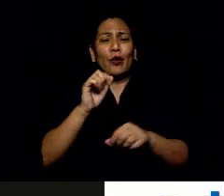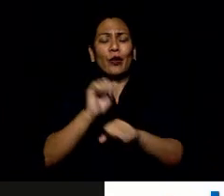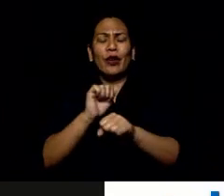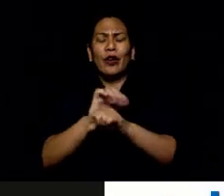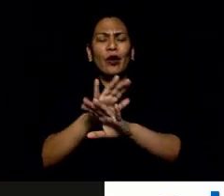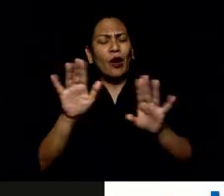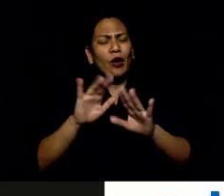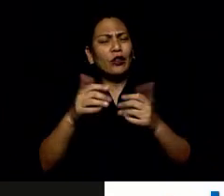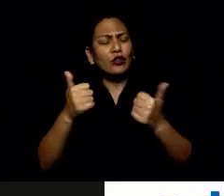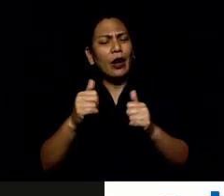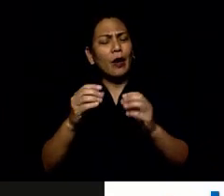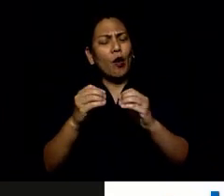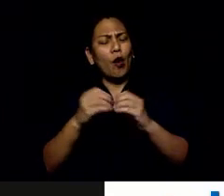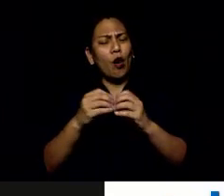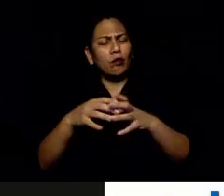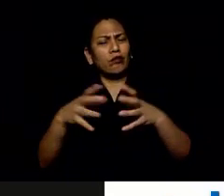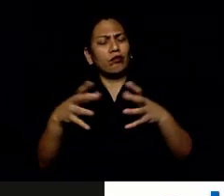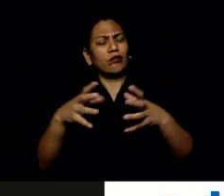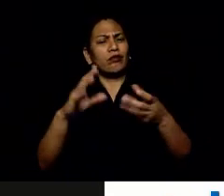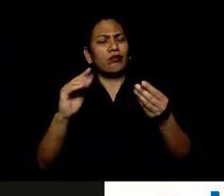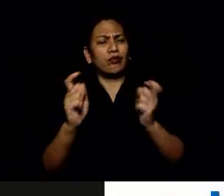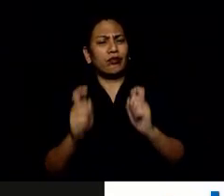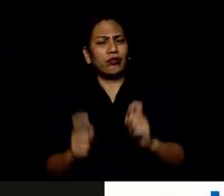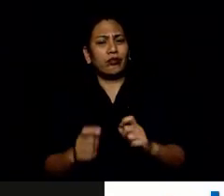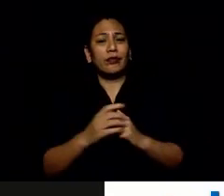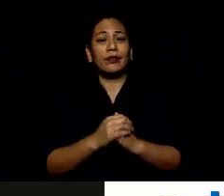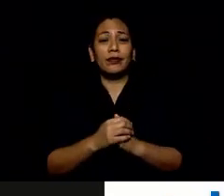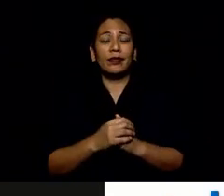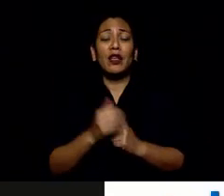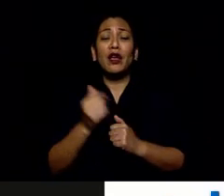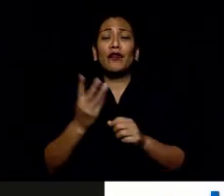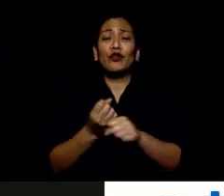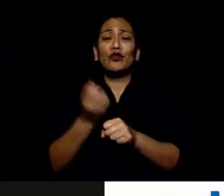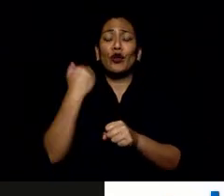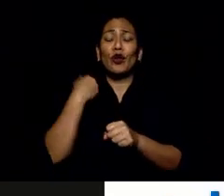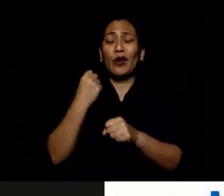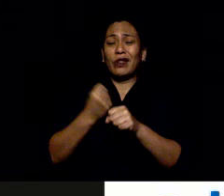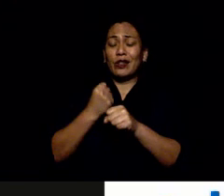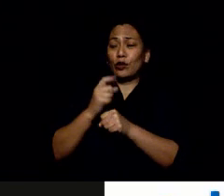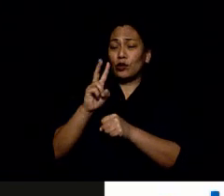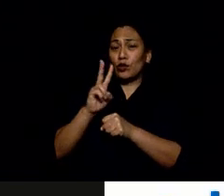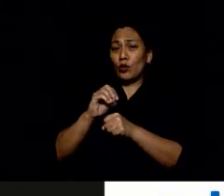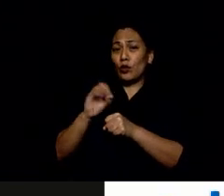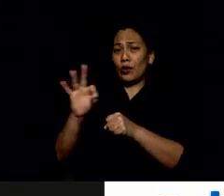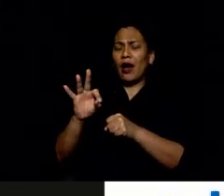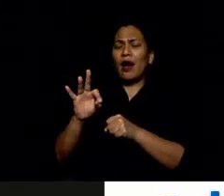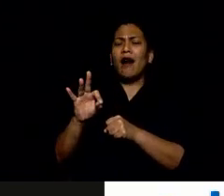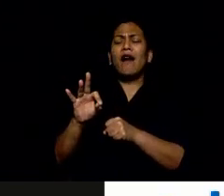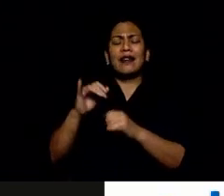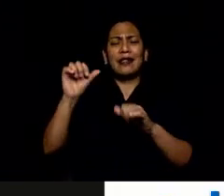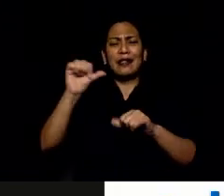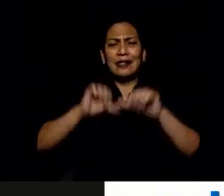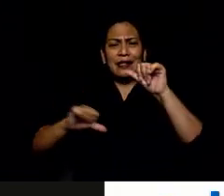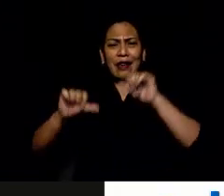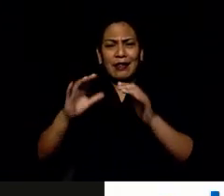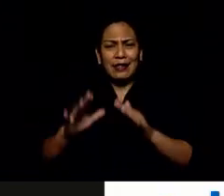A few years ago, the 2009, a bunch ofscientists came up with the idea of the planetary boundaries framework.